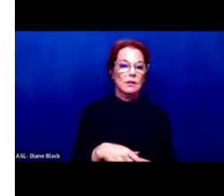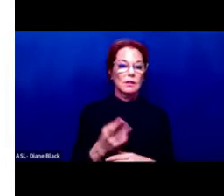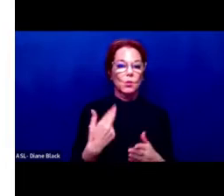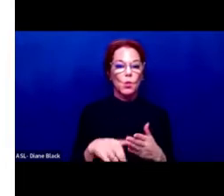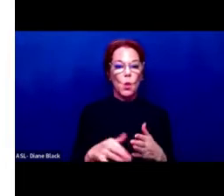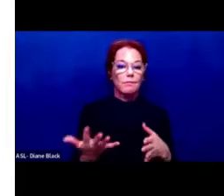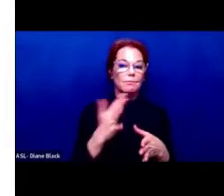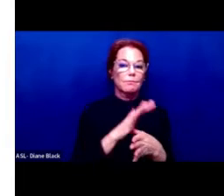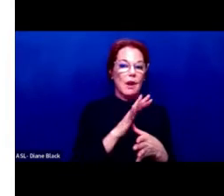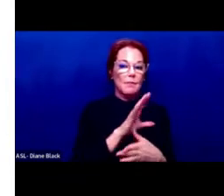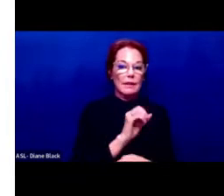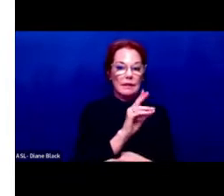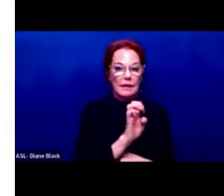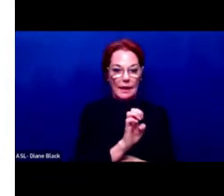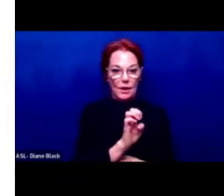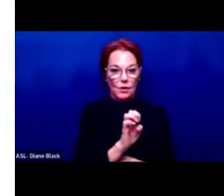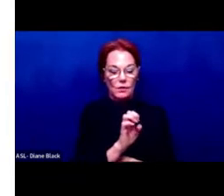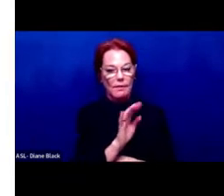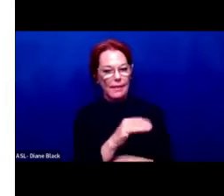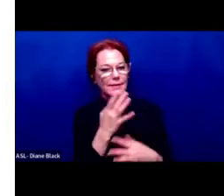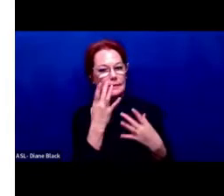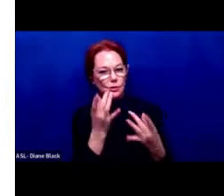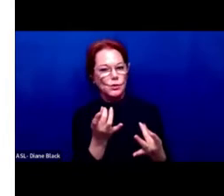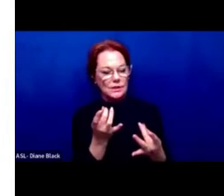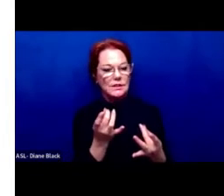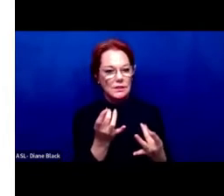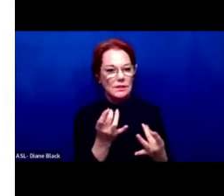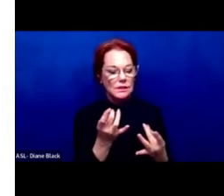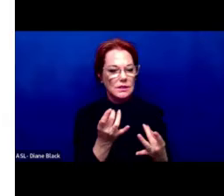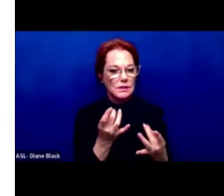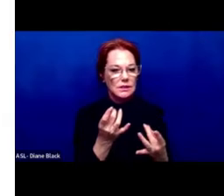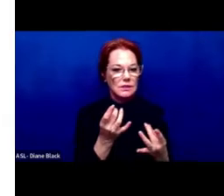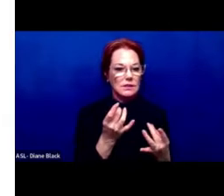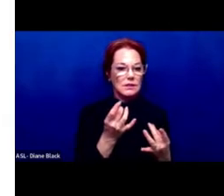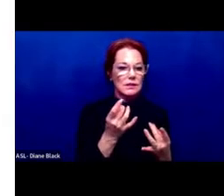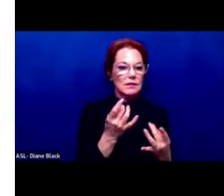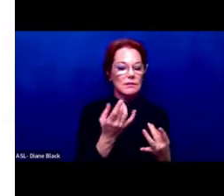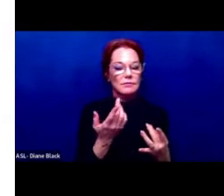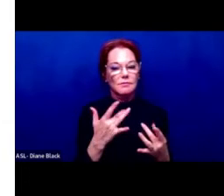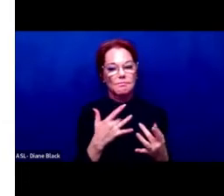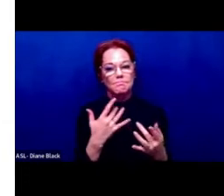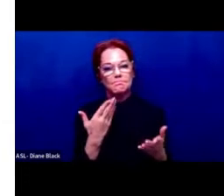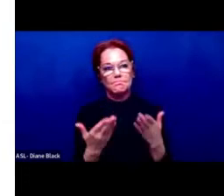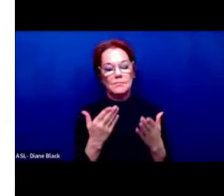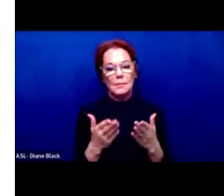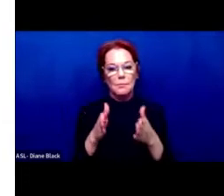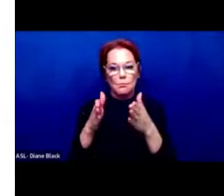interesting. We think it's just, you know, those individuals that have a lot of conditions, who